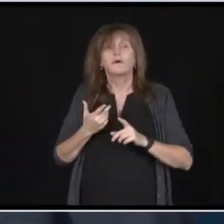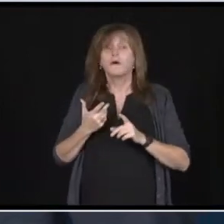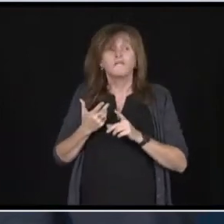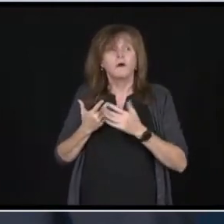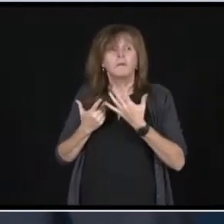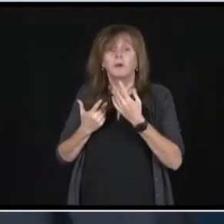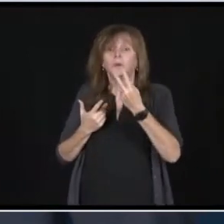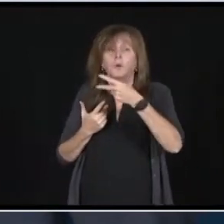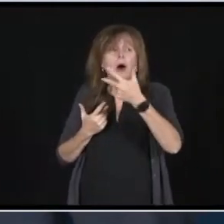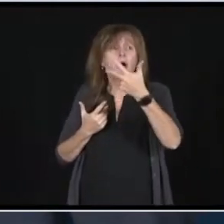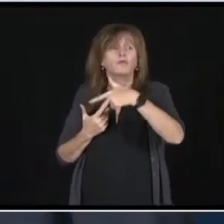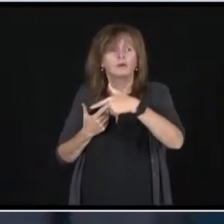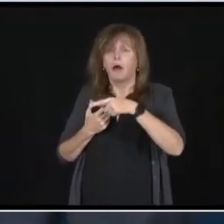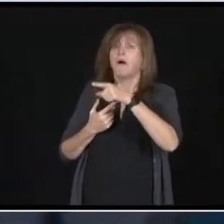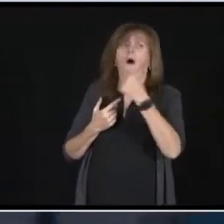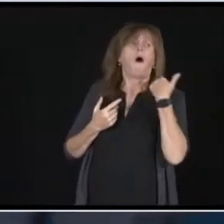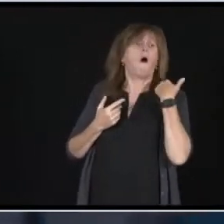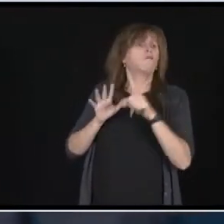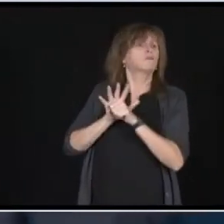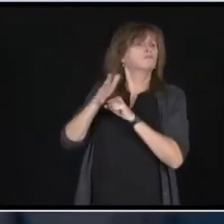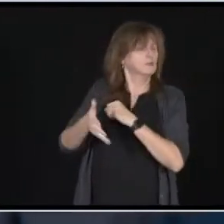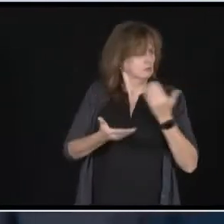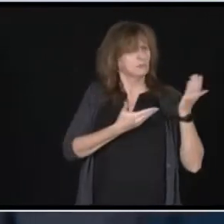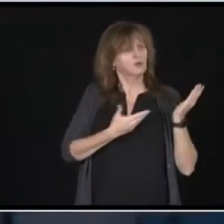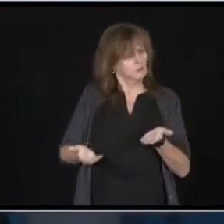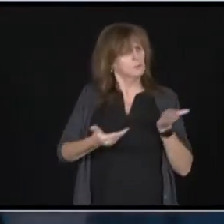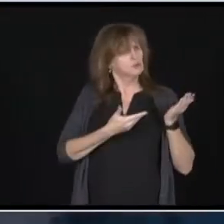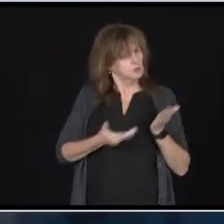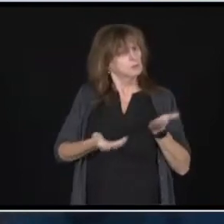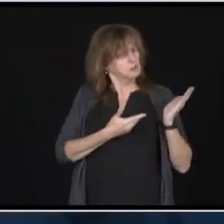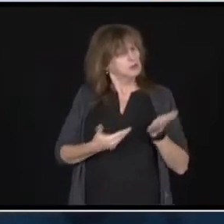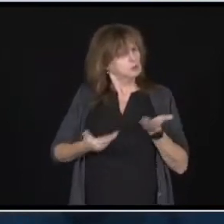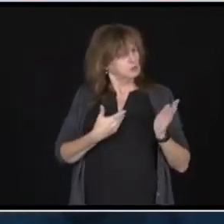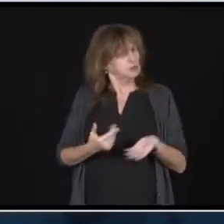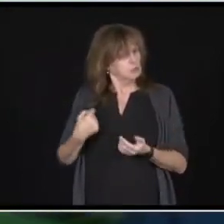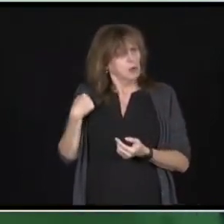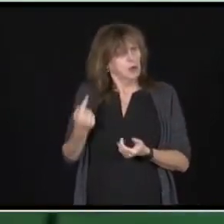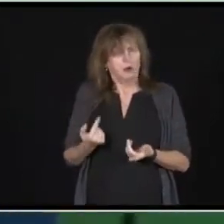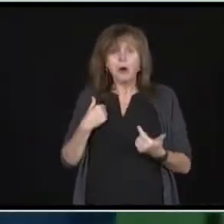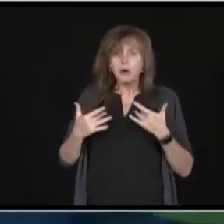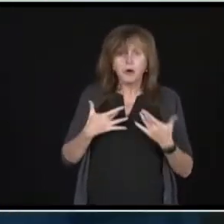save their time, that the call ahead just to make sure that there is a supply available.